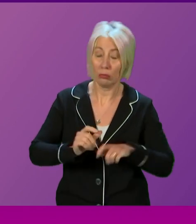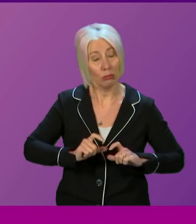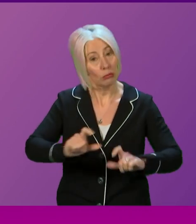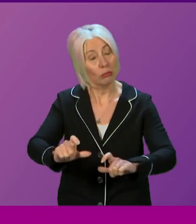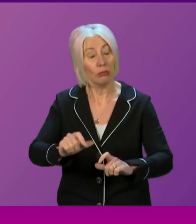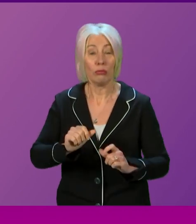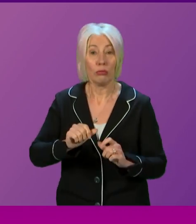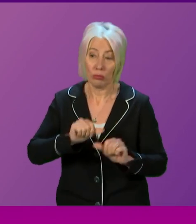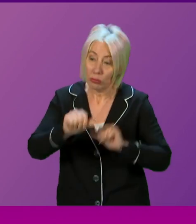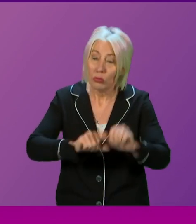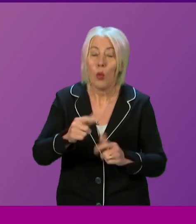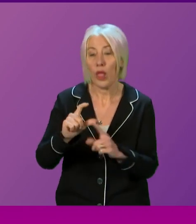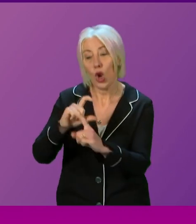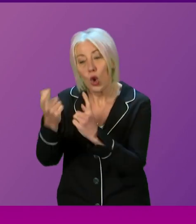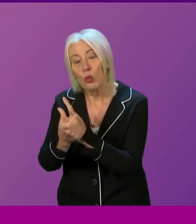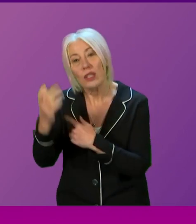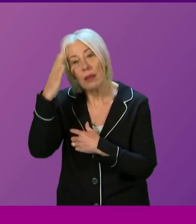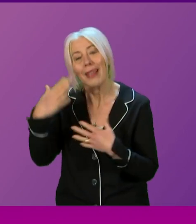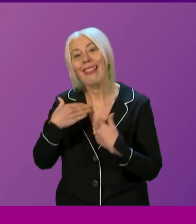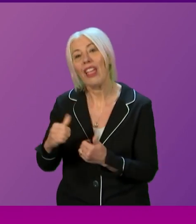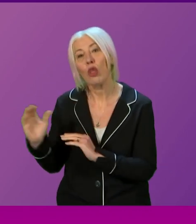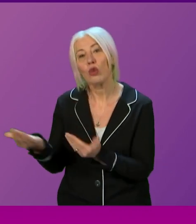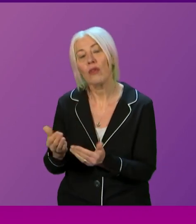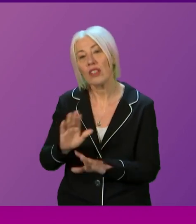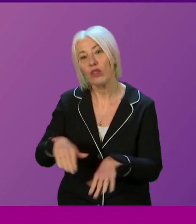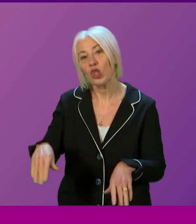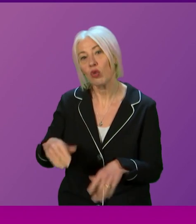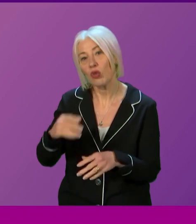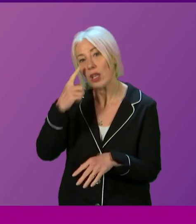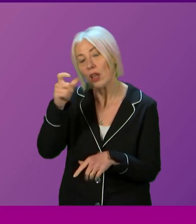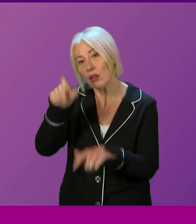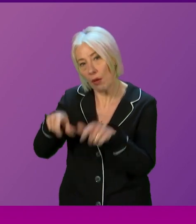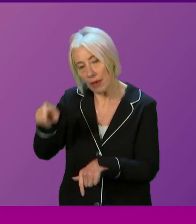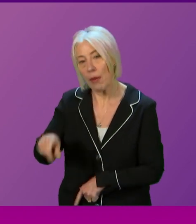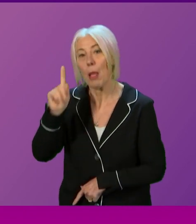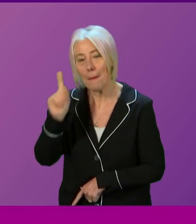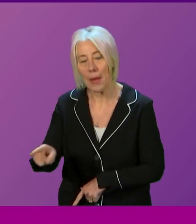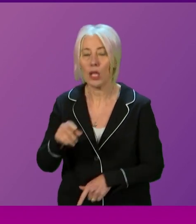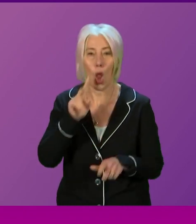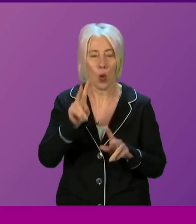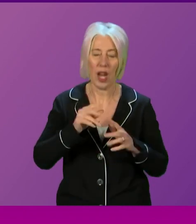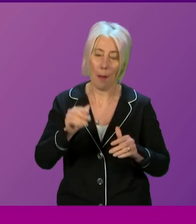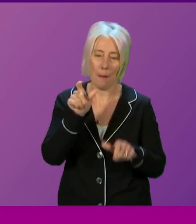community mental health services for children and young people—progress has been made, particularly in tackling the longest waits.